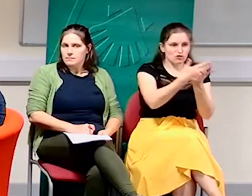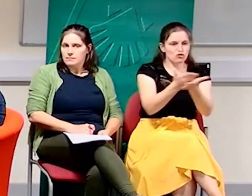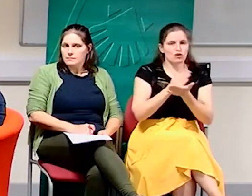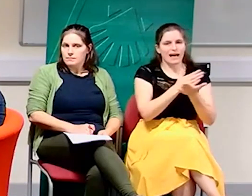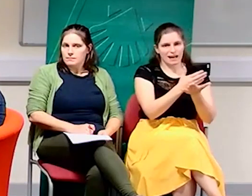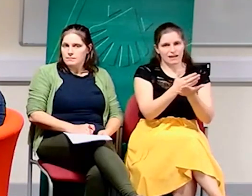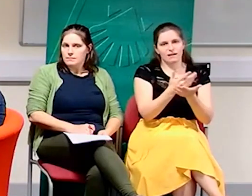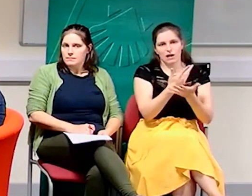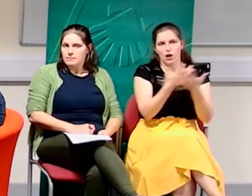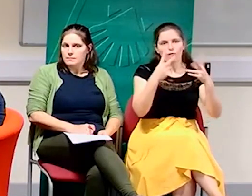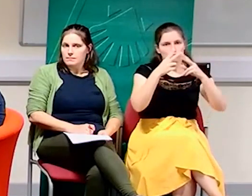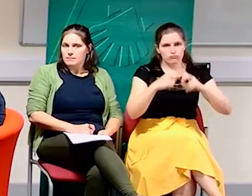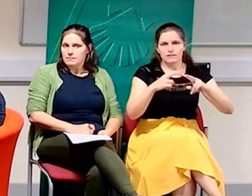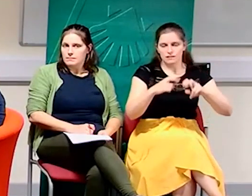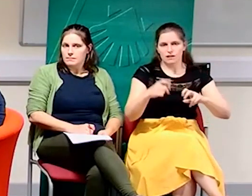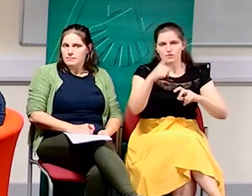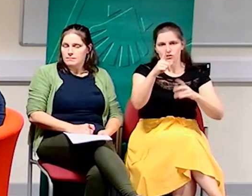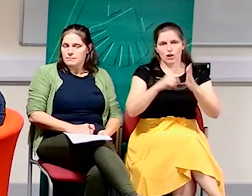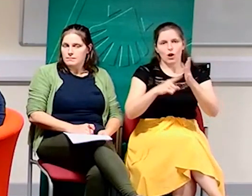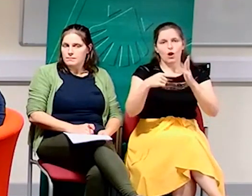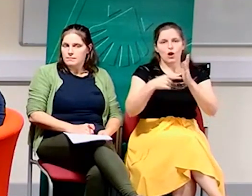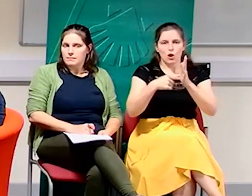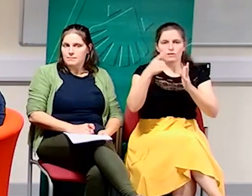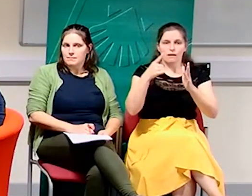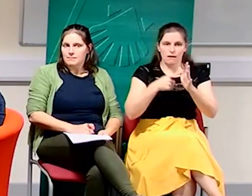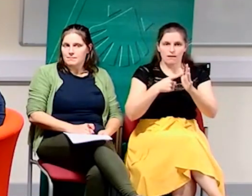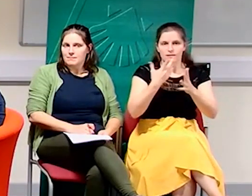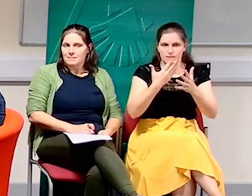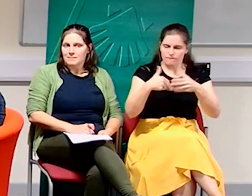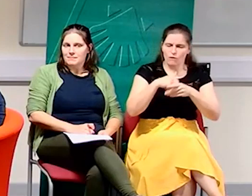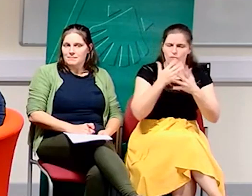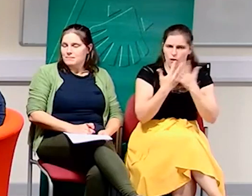informed as well Yota wasn't it and you did a lot of that work which is why I'm um looking at you